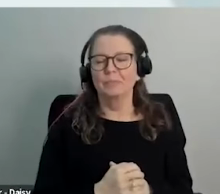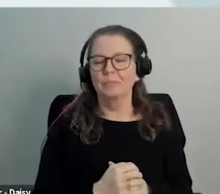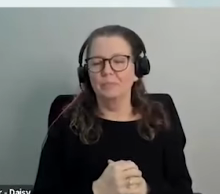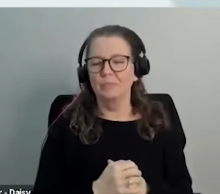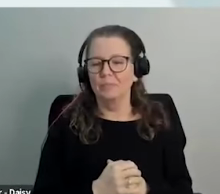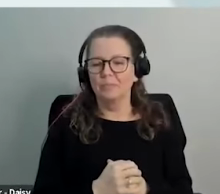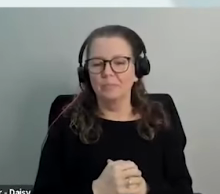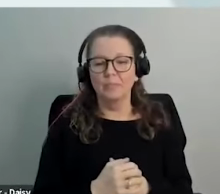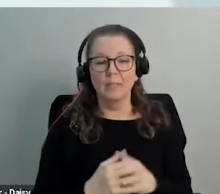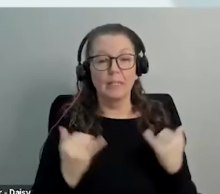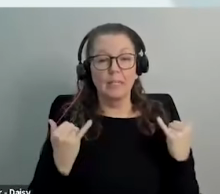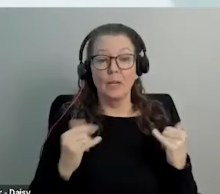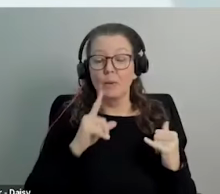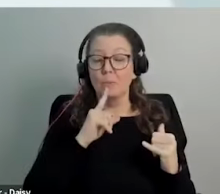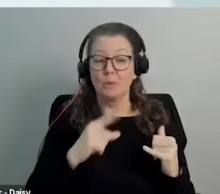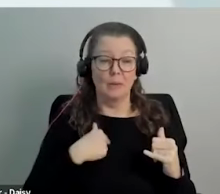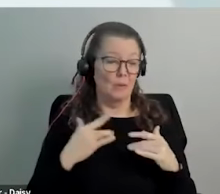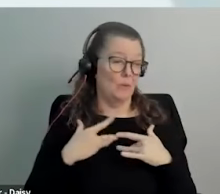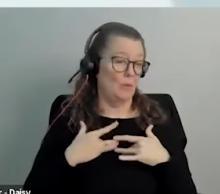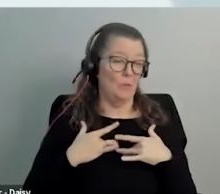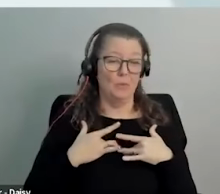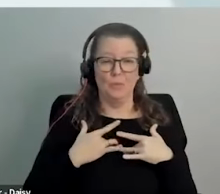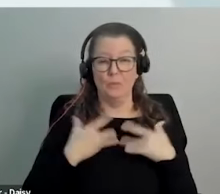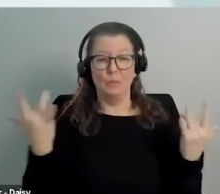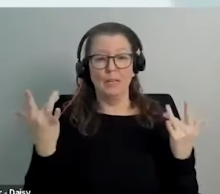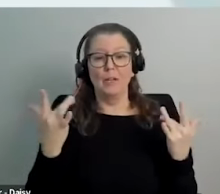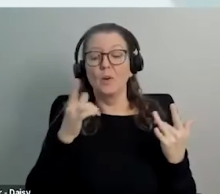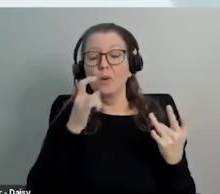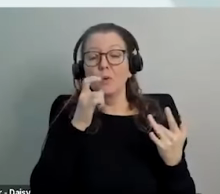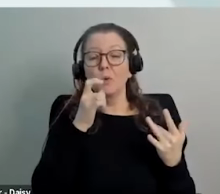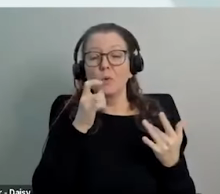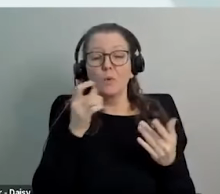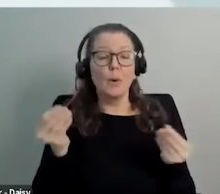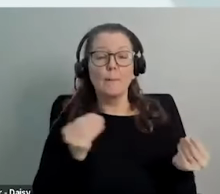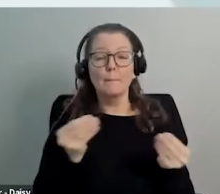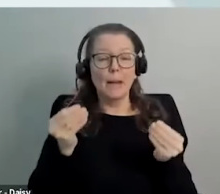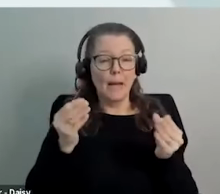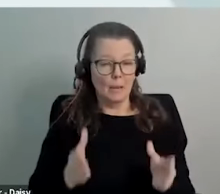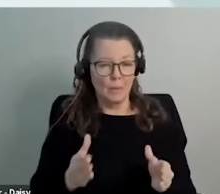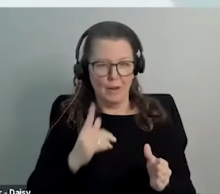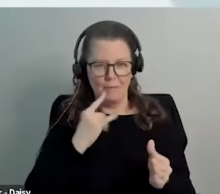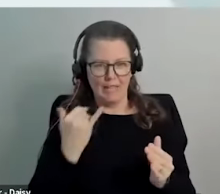I am absolutely thrilled to introduce our moderator for this distinguished panel today.